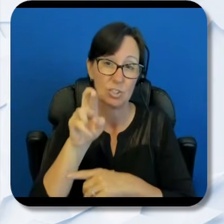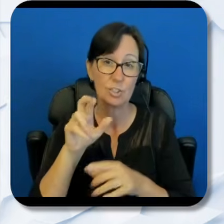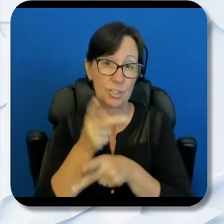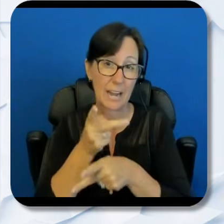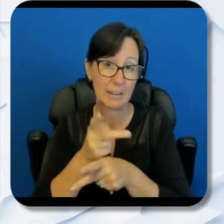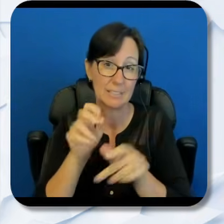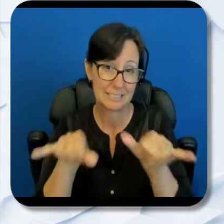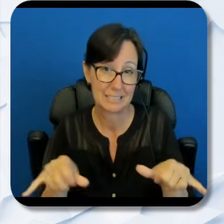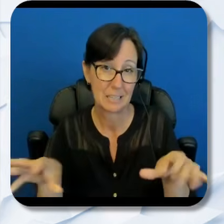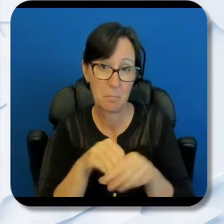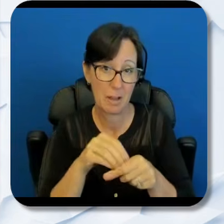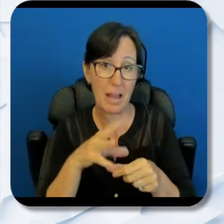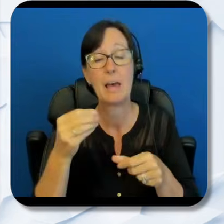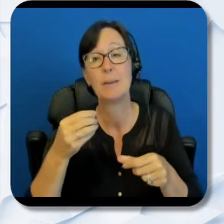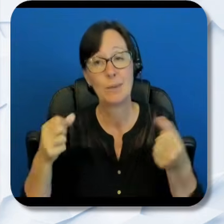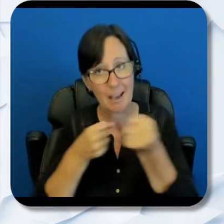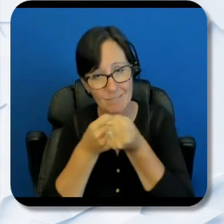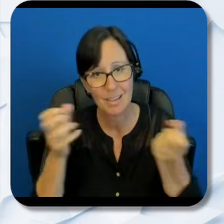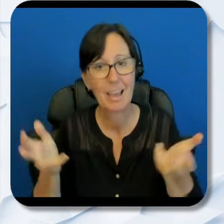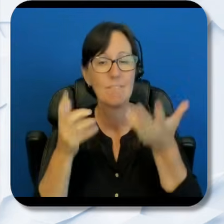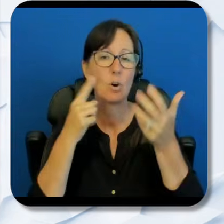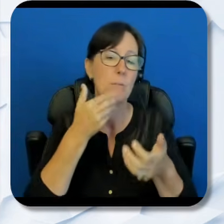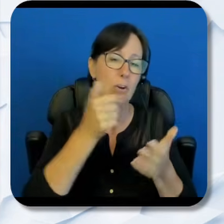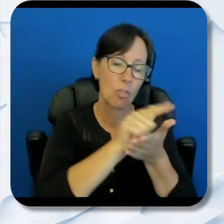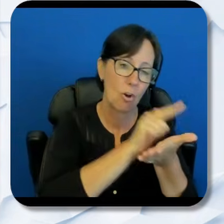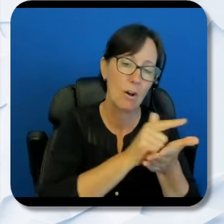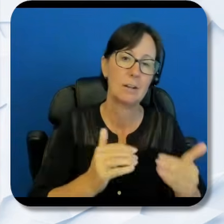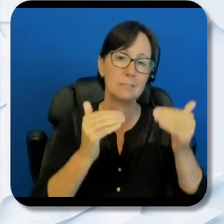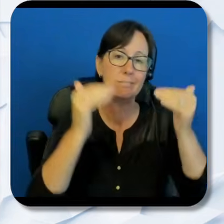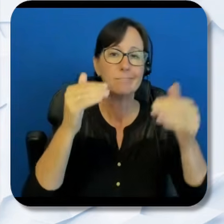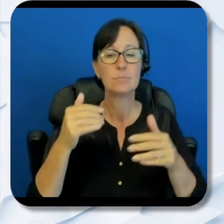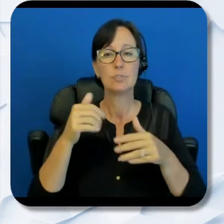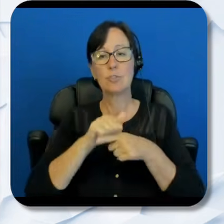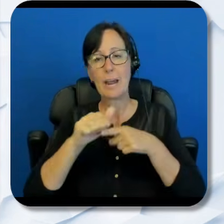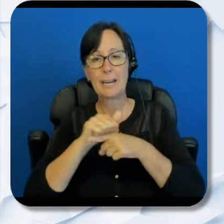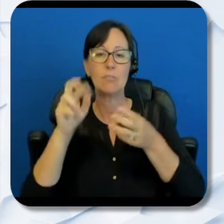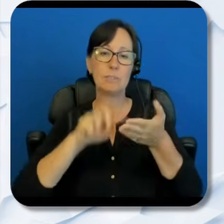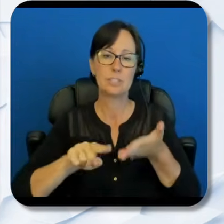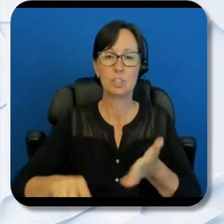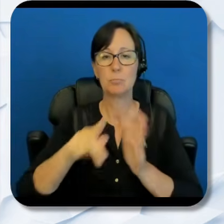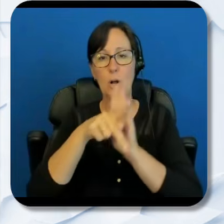And we advocate for better laws and conduct training and research and policy solutions throughout the state of California,